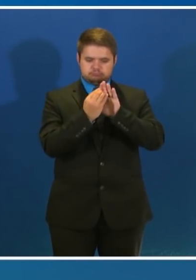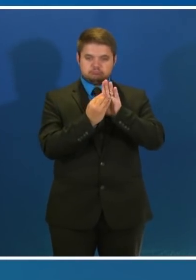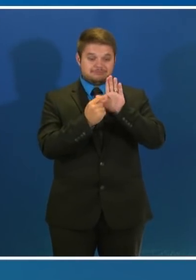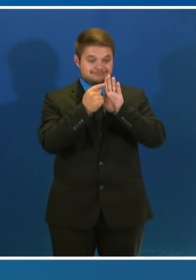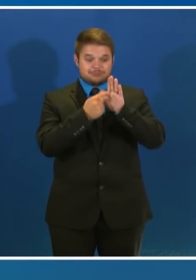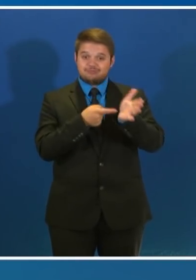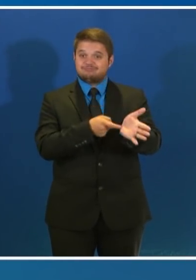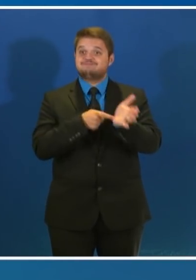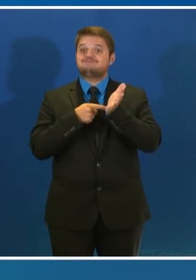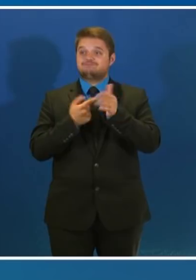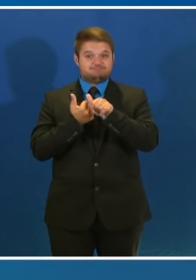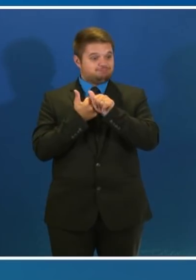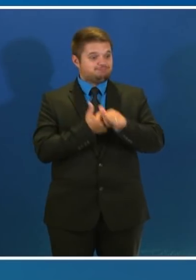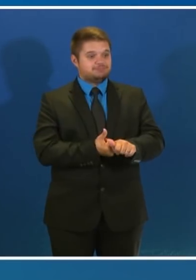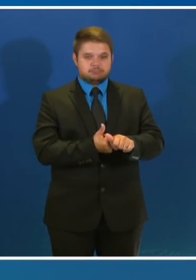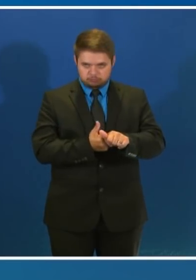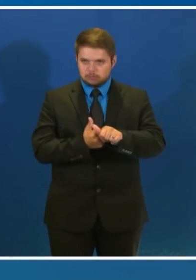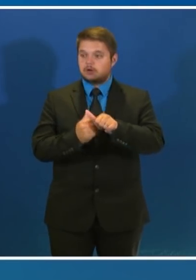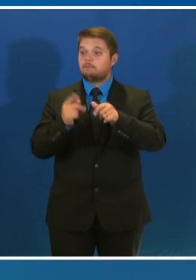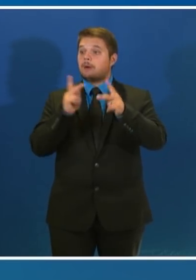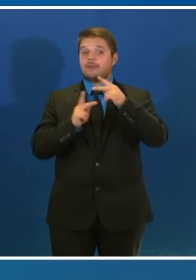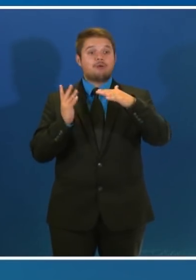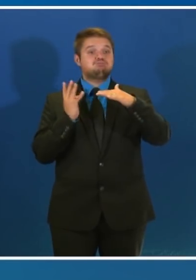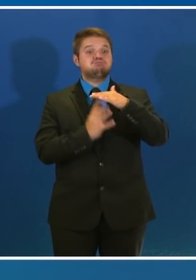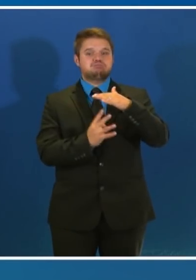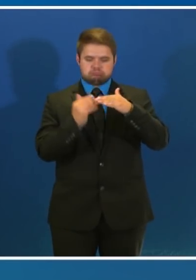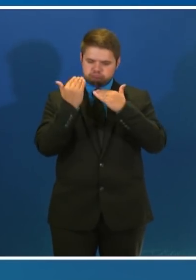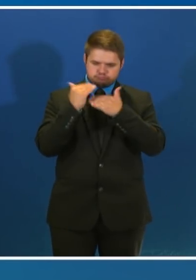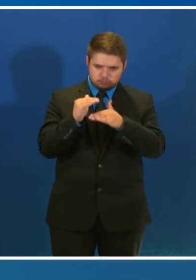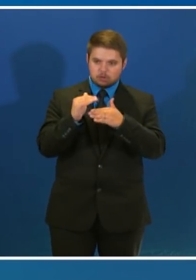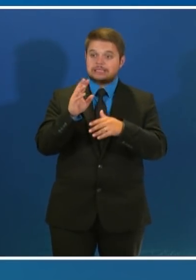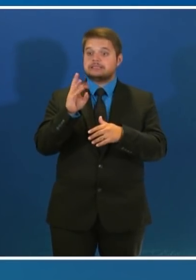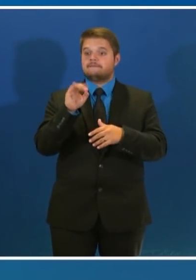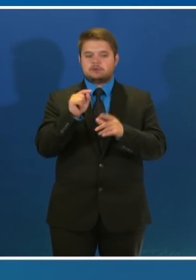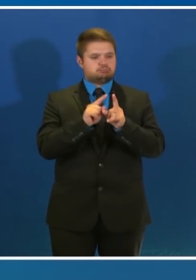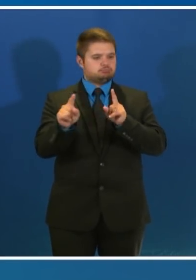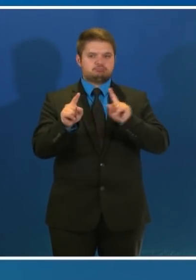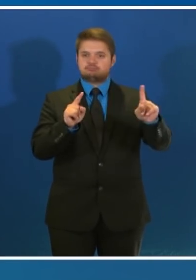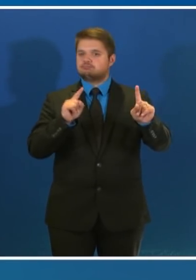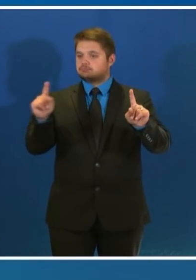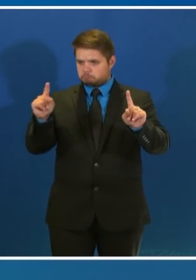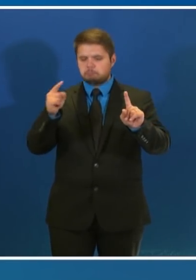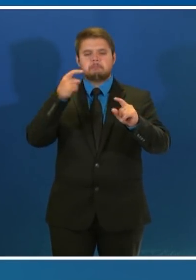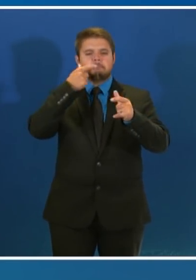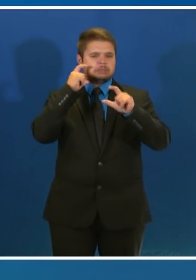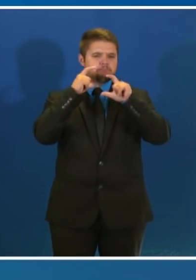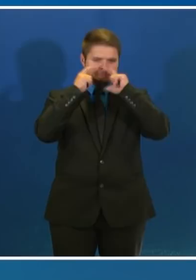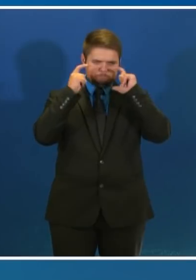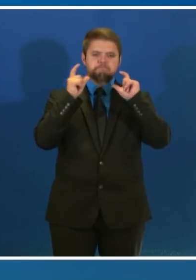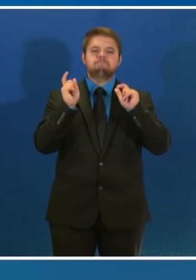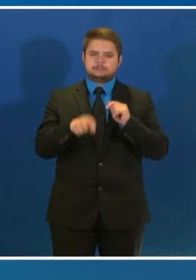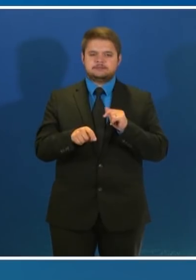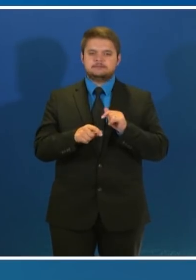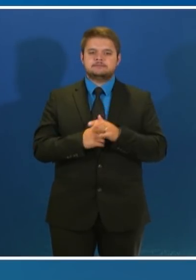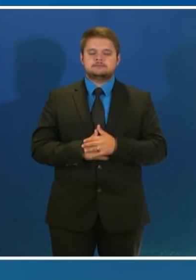physical distancing and mask wearing. The governor also announced updated guidance for weddings